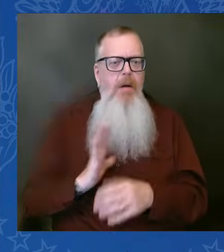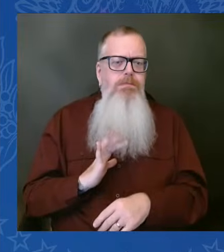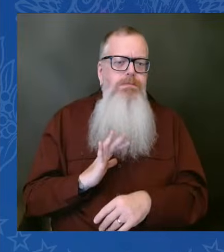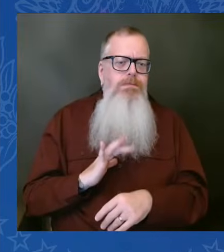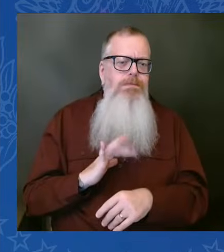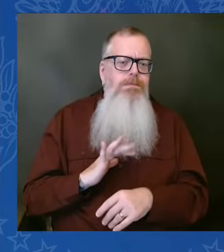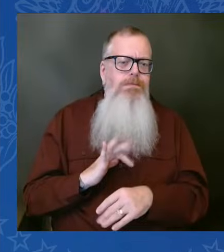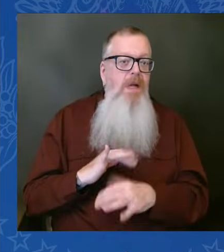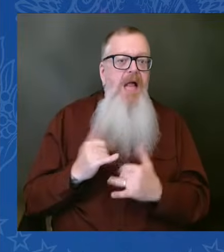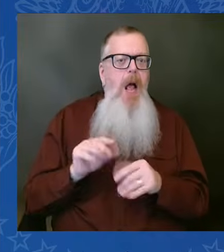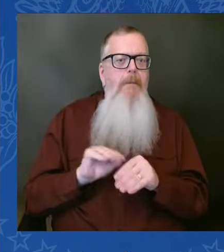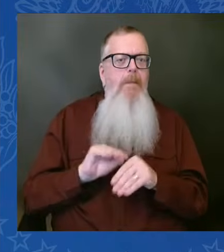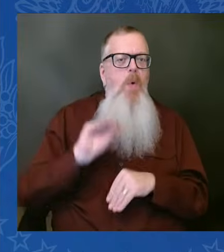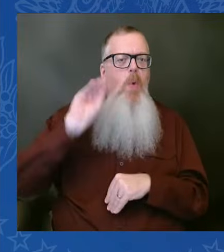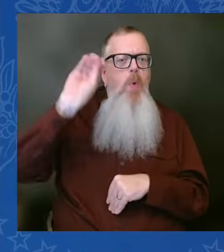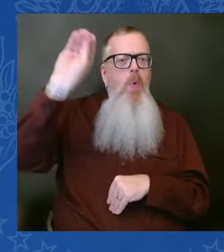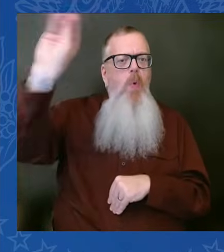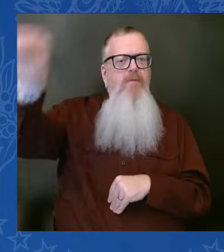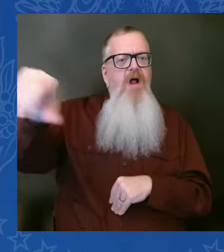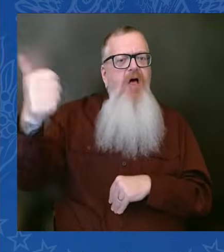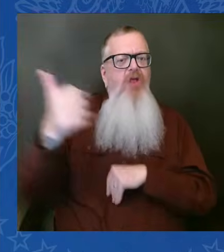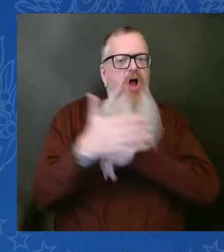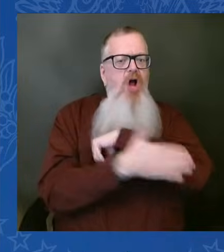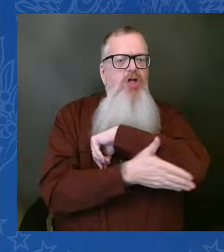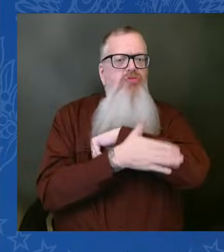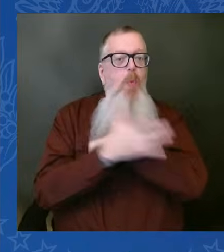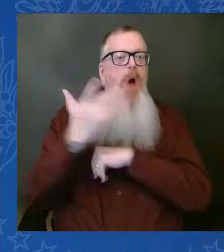So, when the pandemic hit, we found out how vulnerable America was.